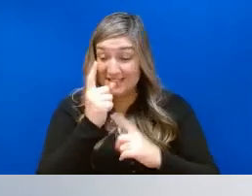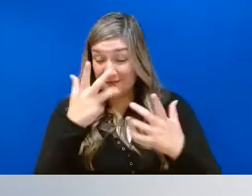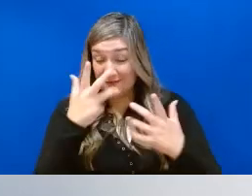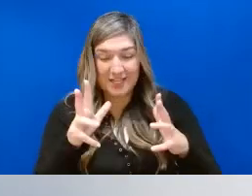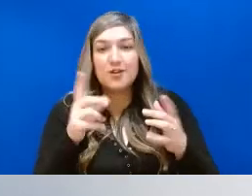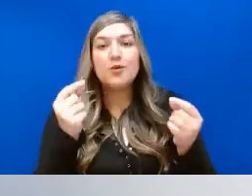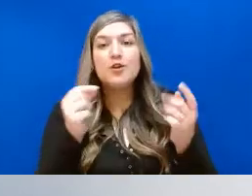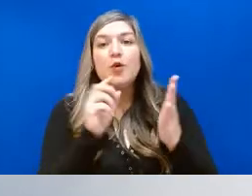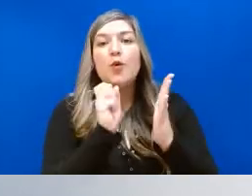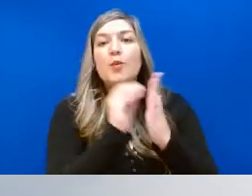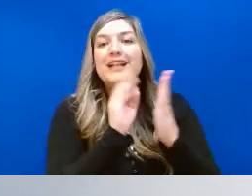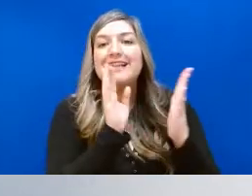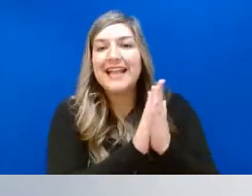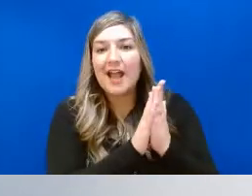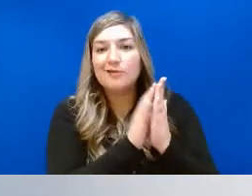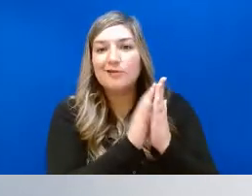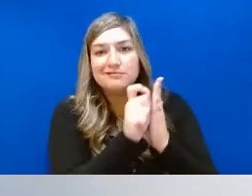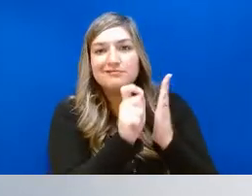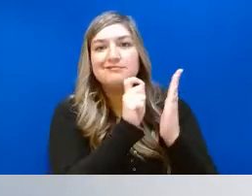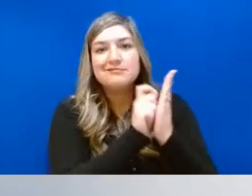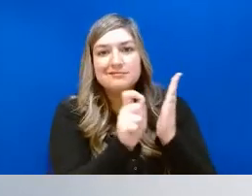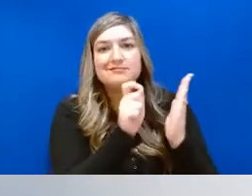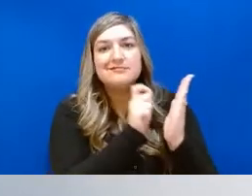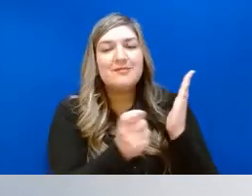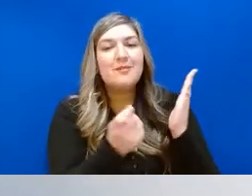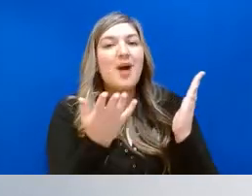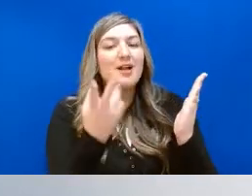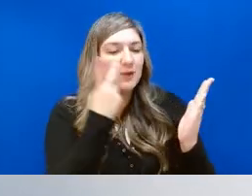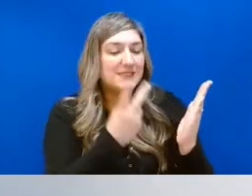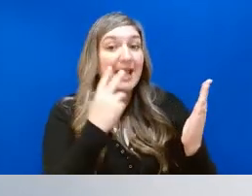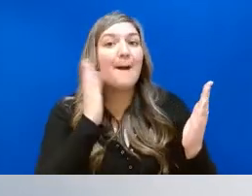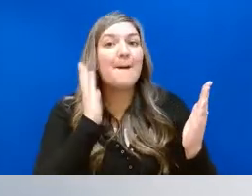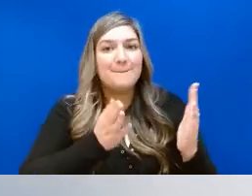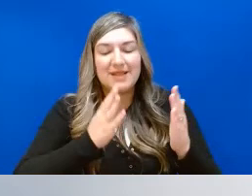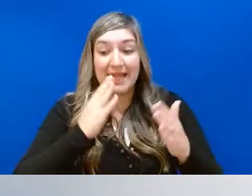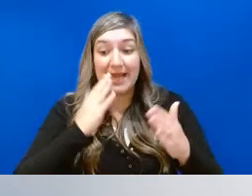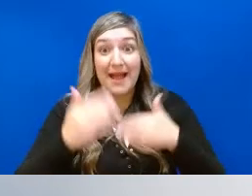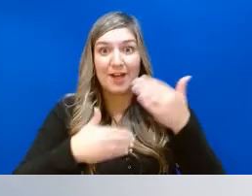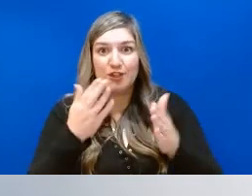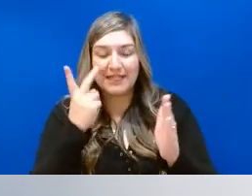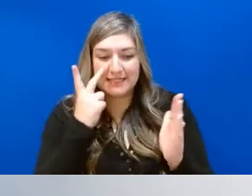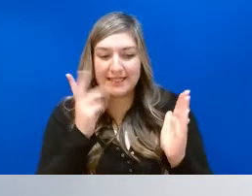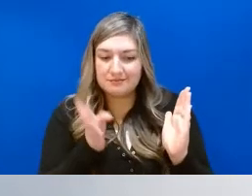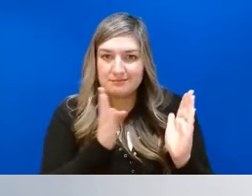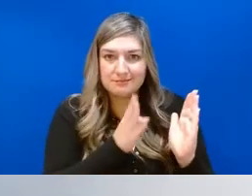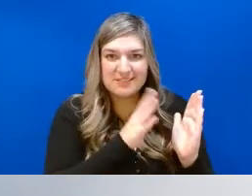But the key to this is to be kind to yourself, first and foremost. Next slide, please.